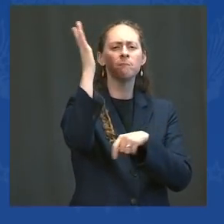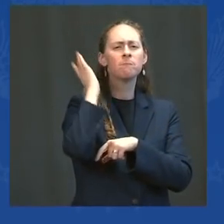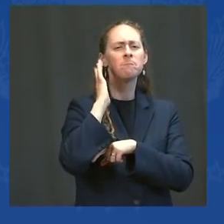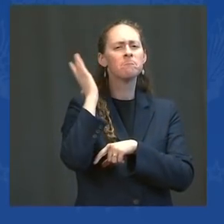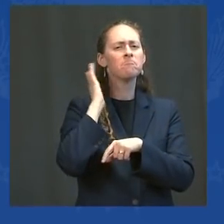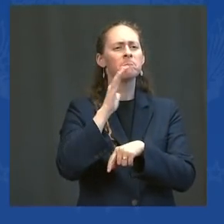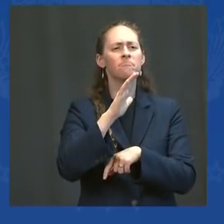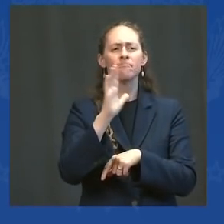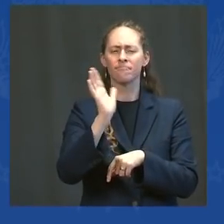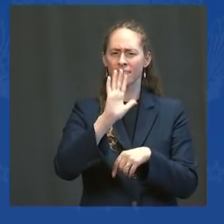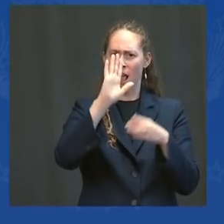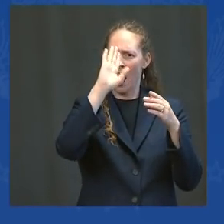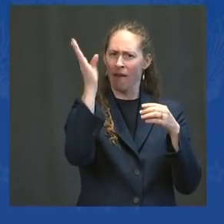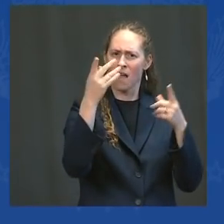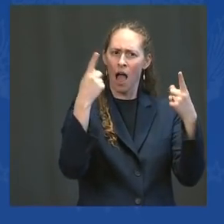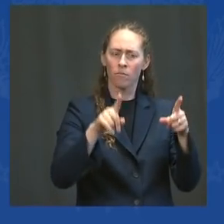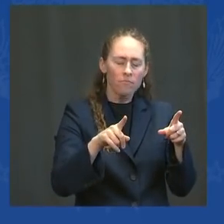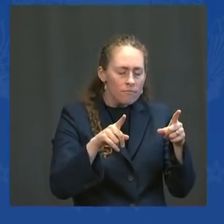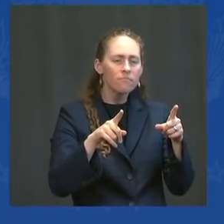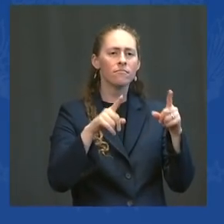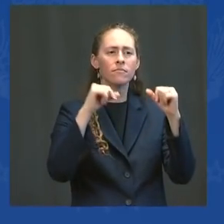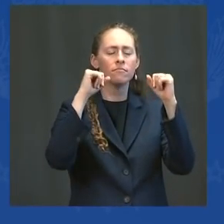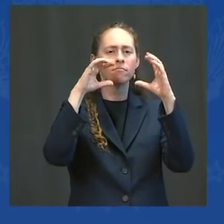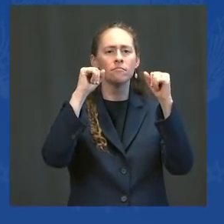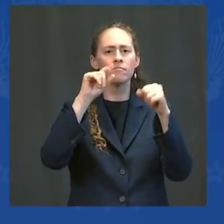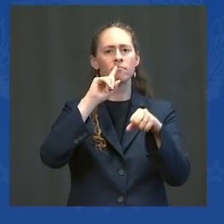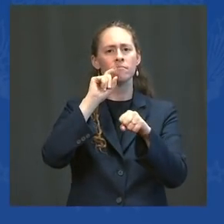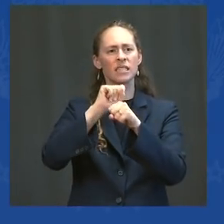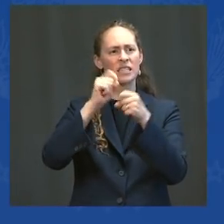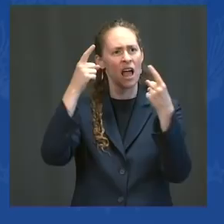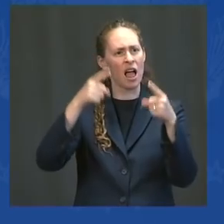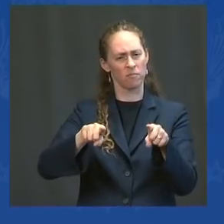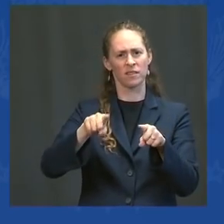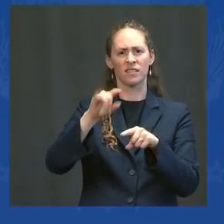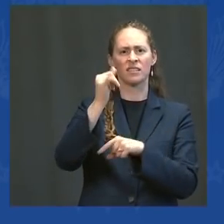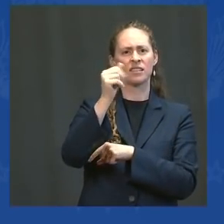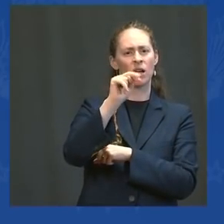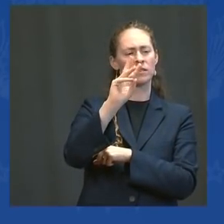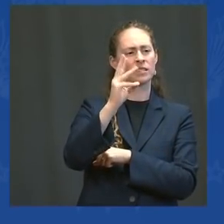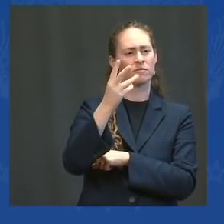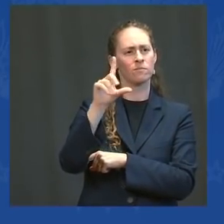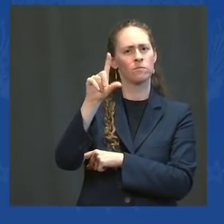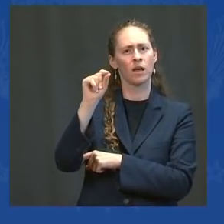But on January the 6th, 2021, they did. They did.